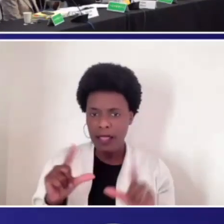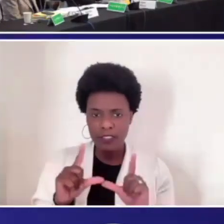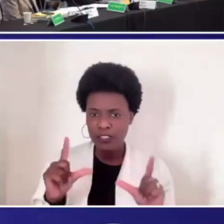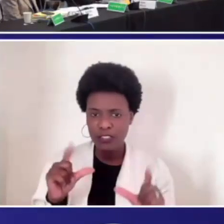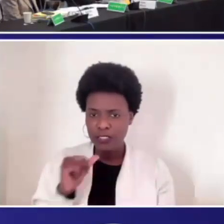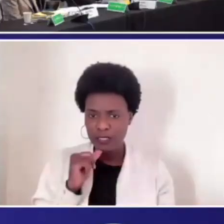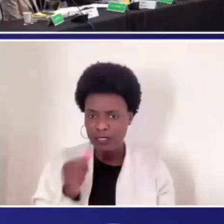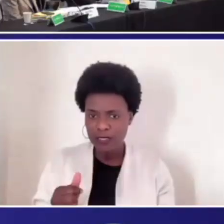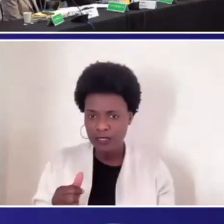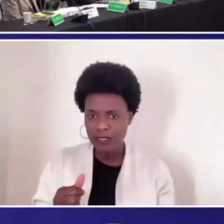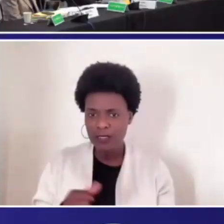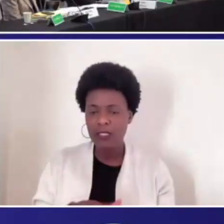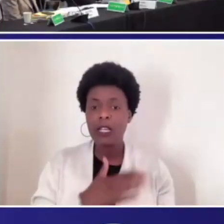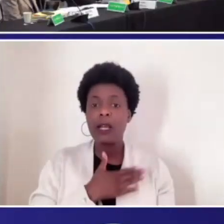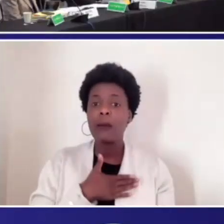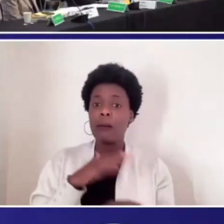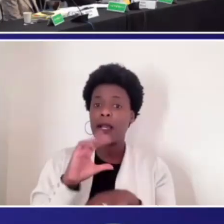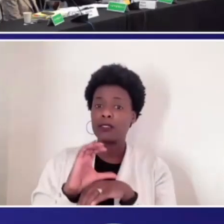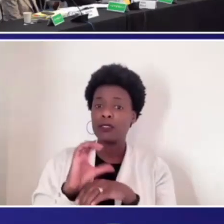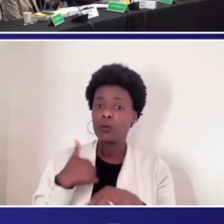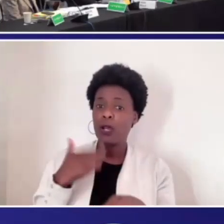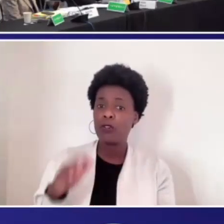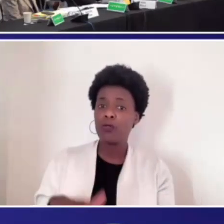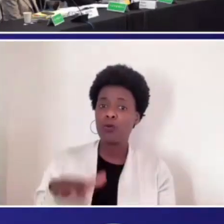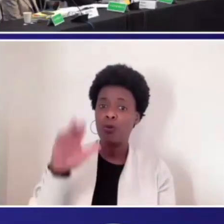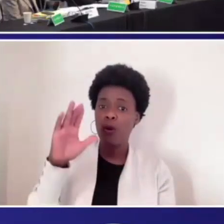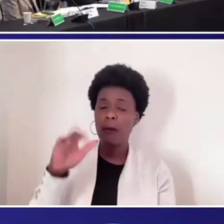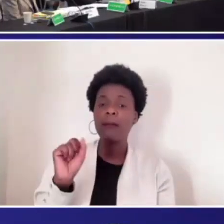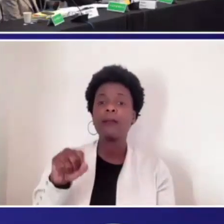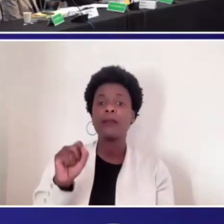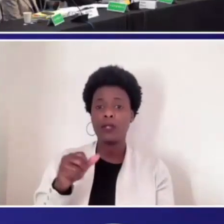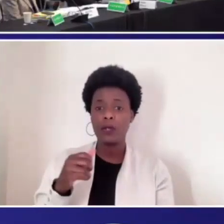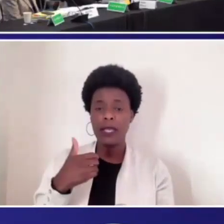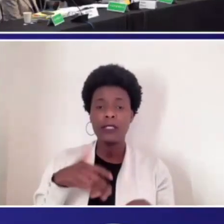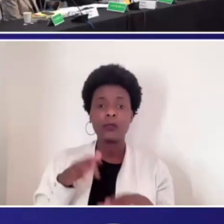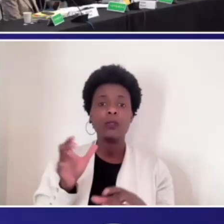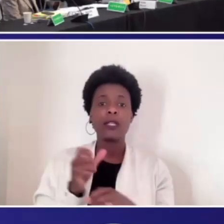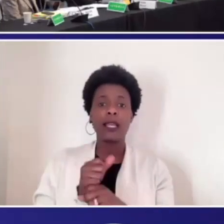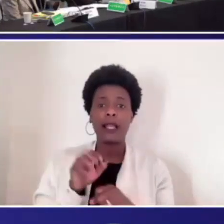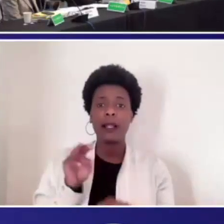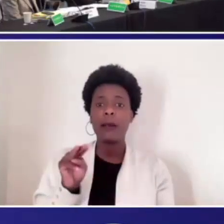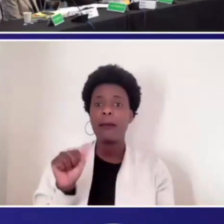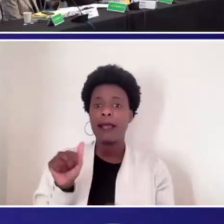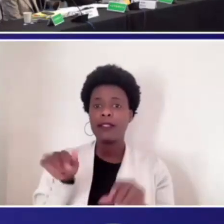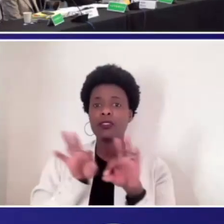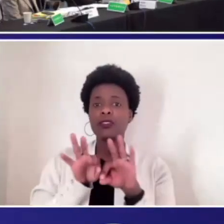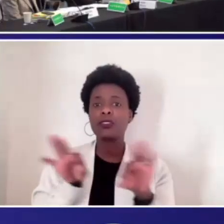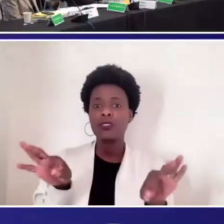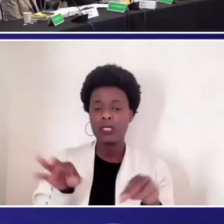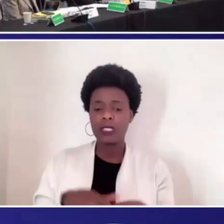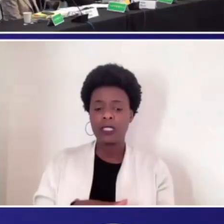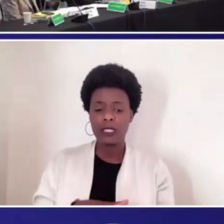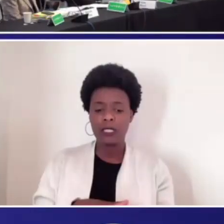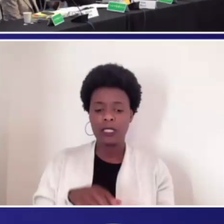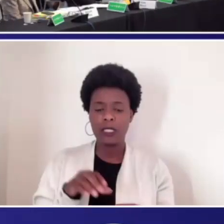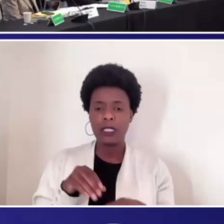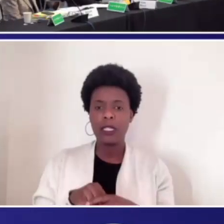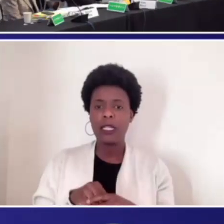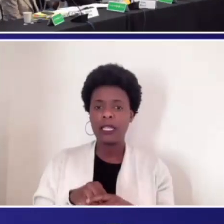In my church that I grew up in, yes, you have to get a master's degree in theology, be ordained,